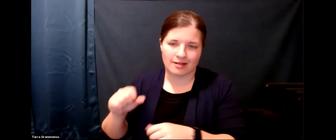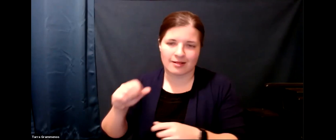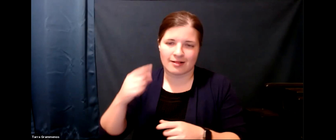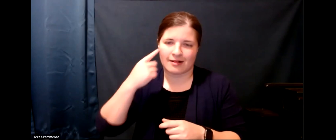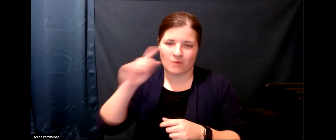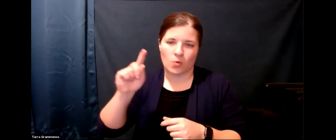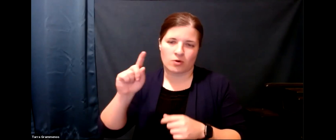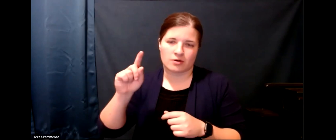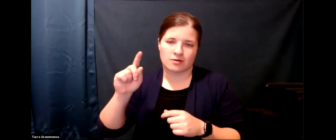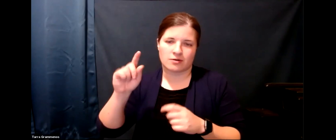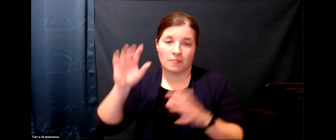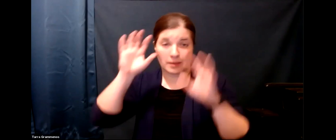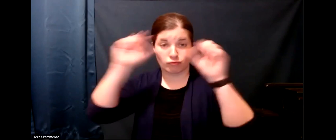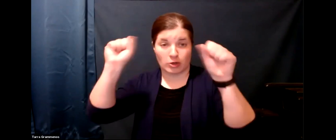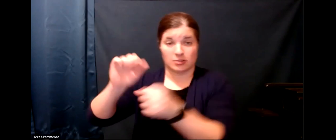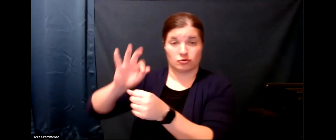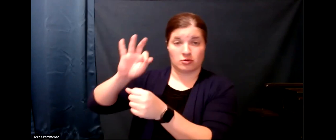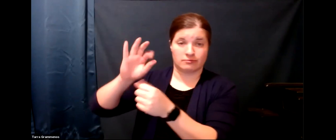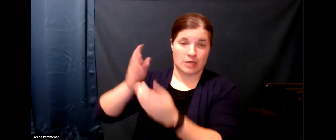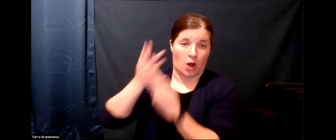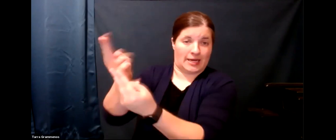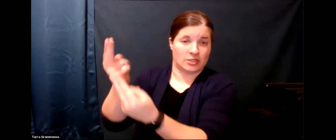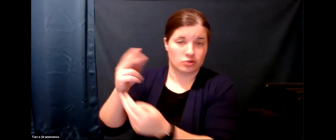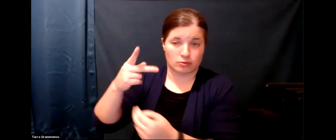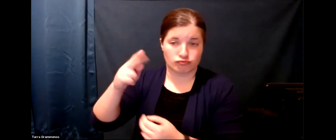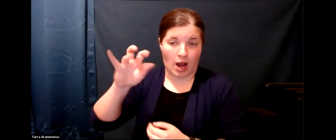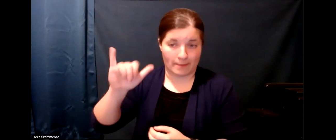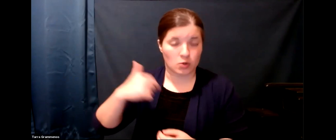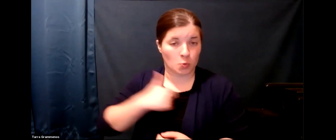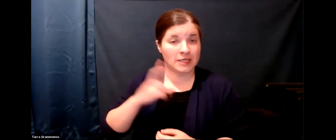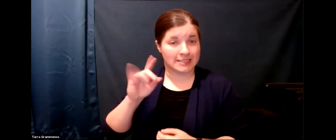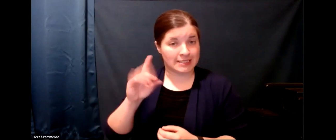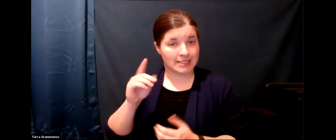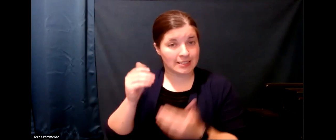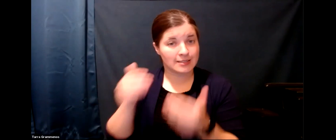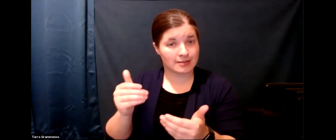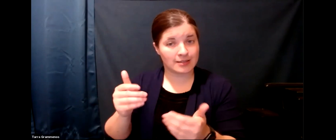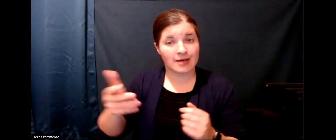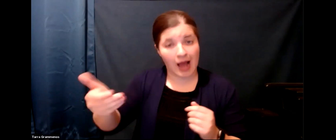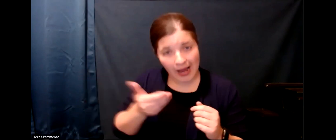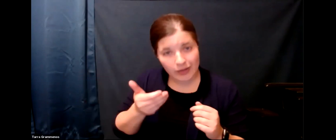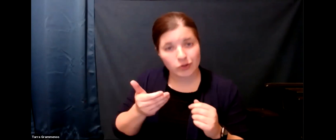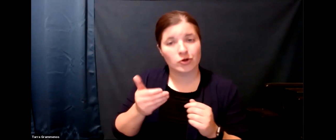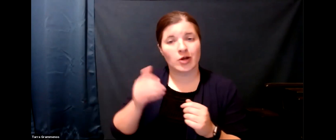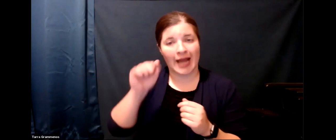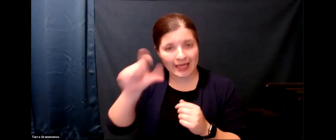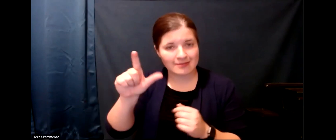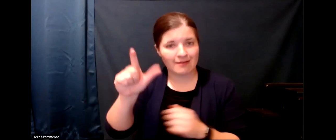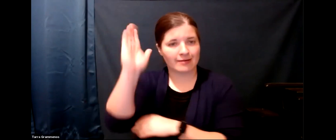presidential nomination primary, to hire an ASL speaker